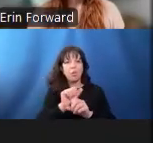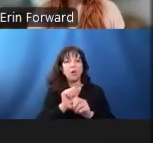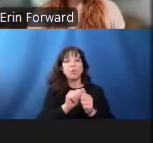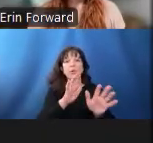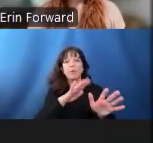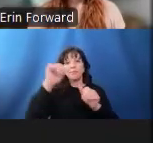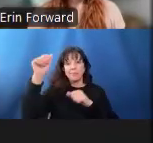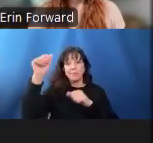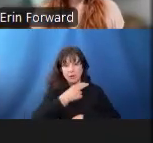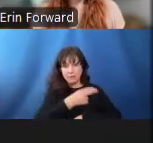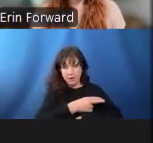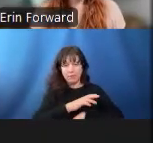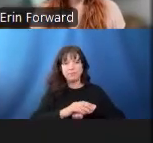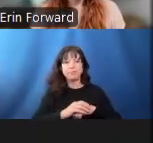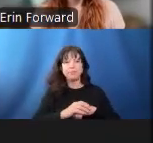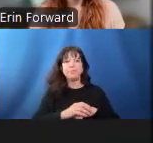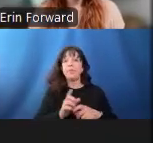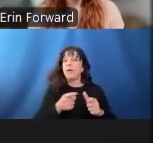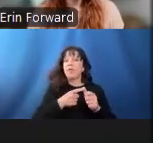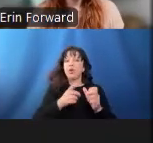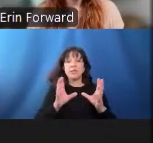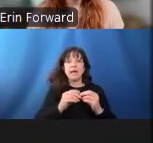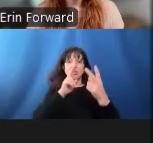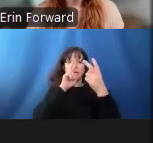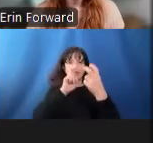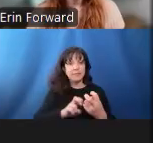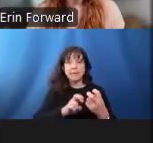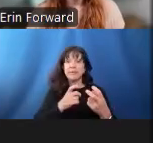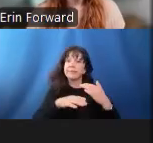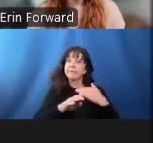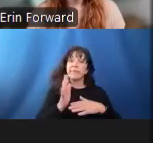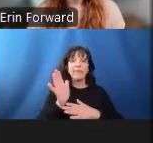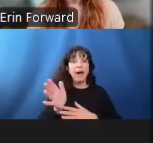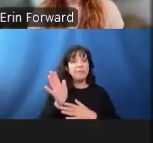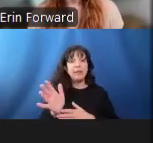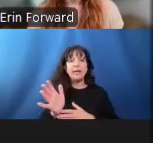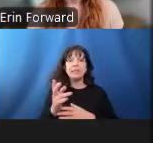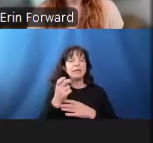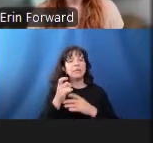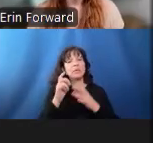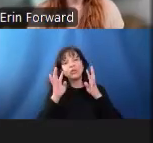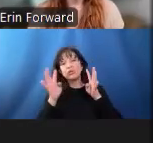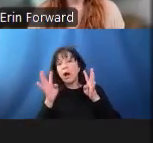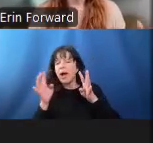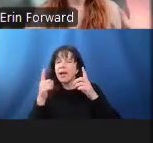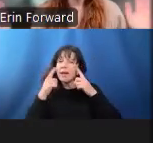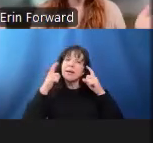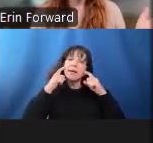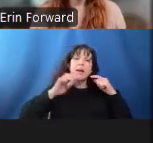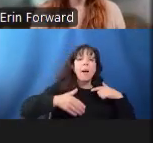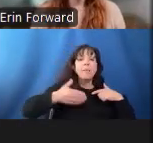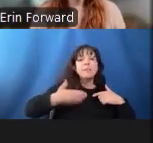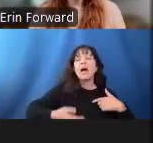hospital, and our first session, he came in for five minutes and he was crying and upset, and said, All done. And said, No.